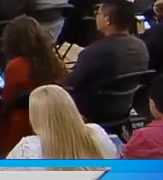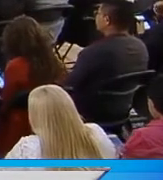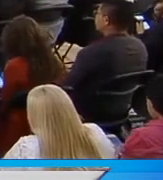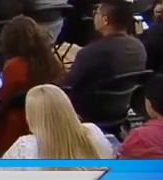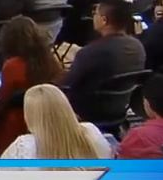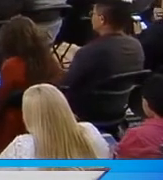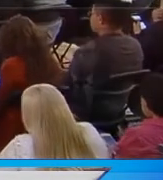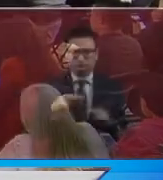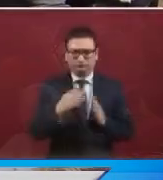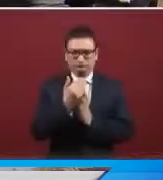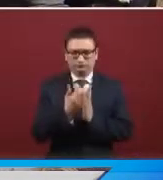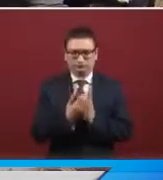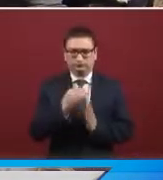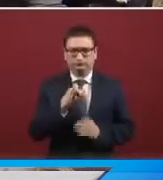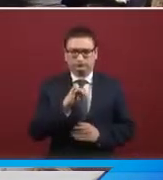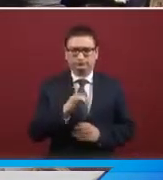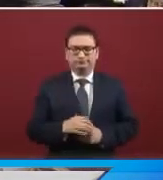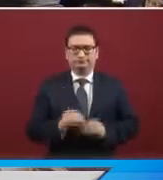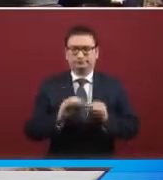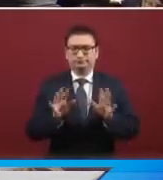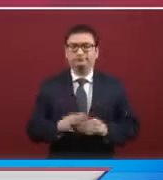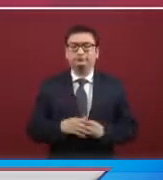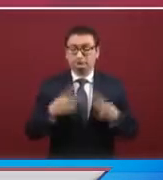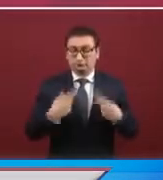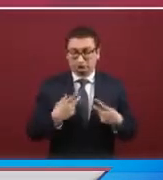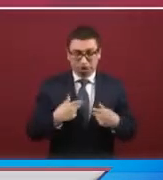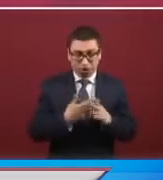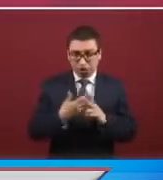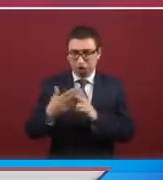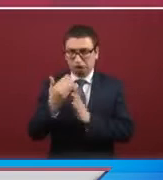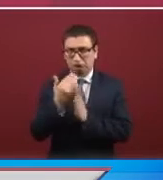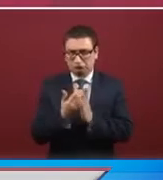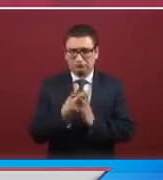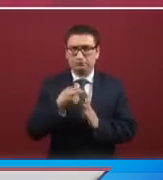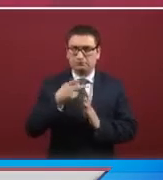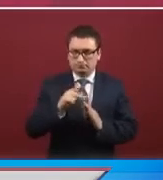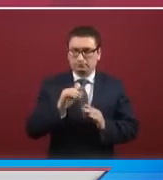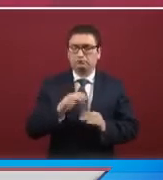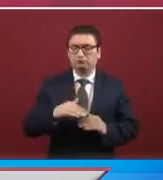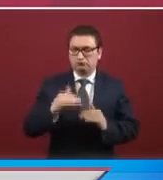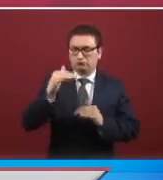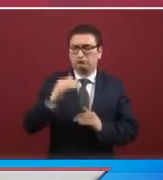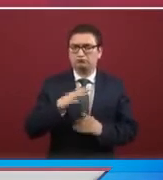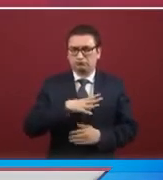It is a job of government and society to reduce the consumption of these substances especially by young people